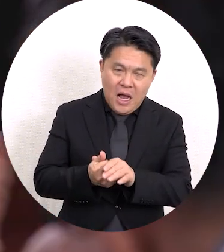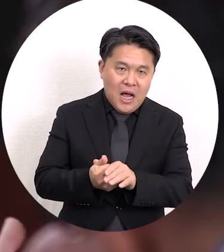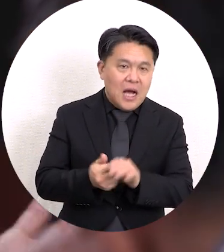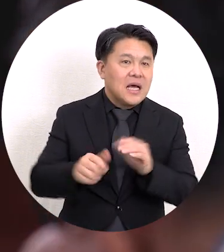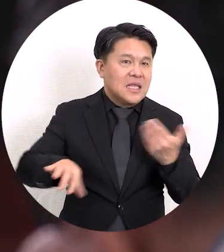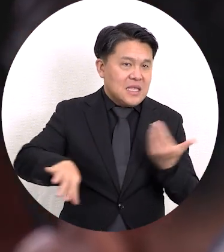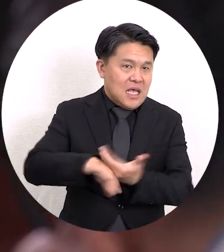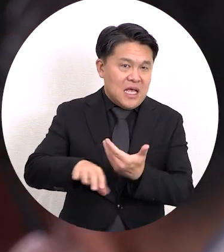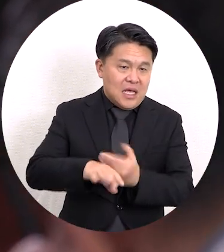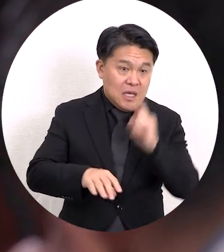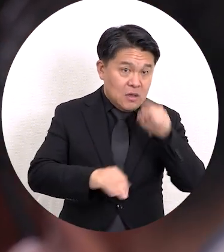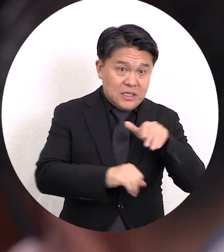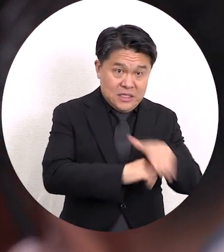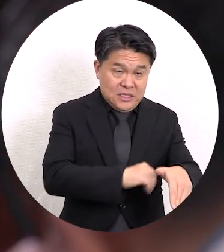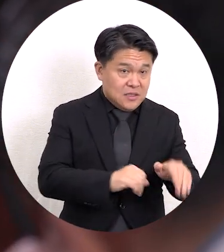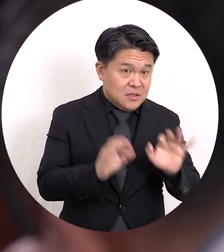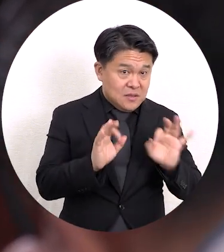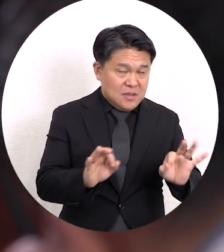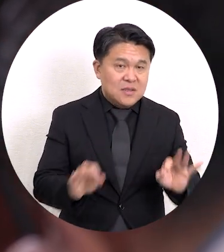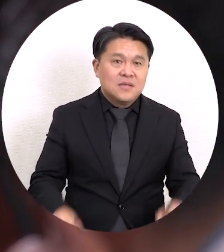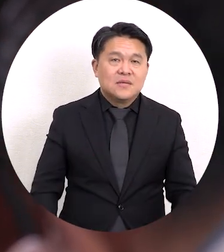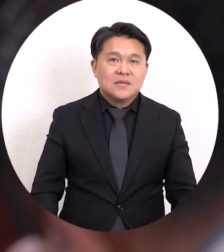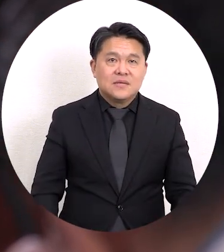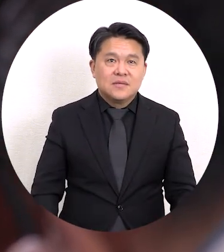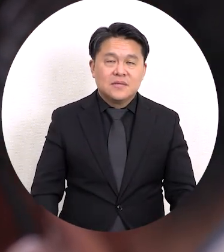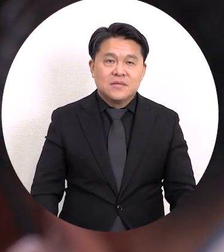In Western music, the structure is often built on somewhat